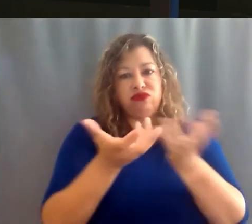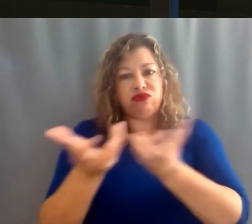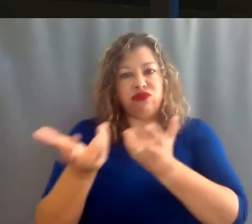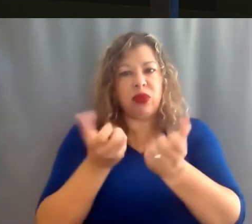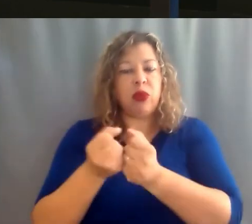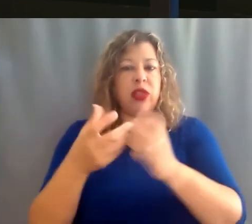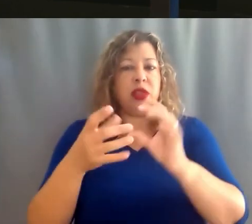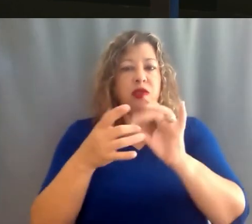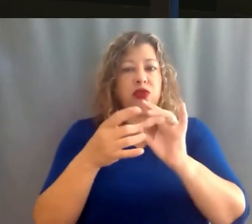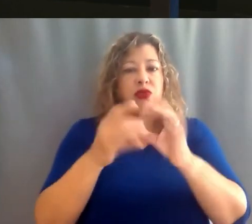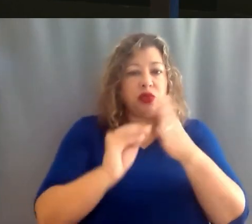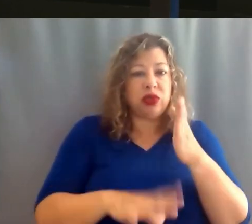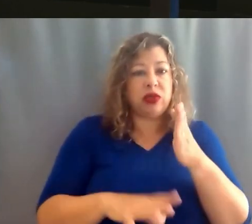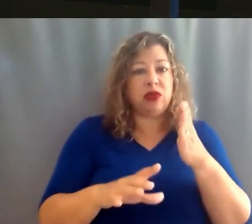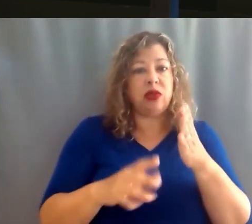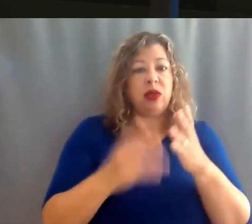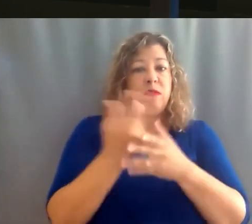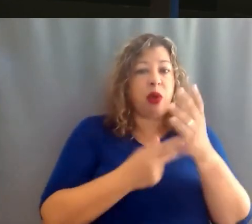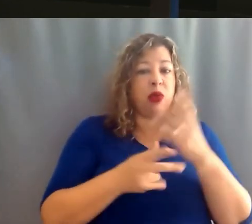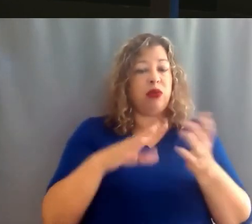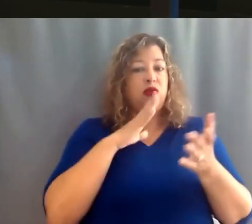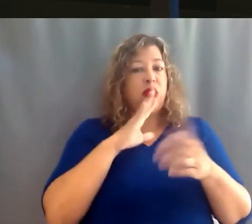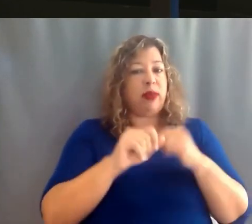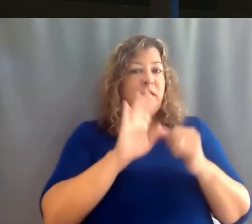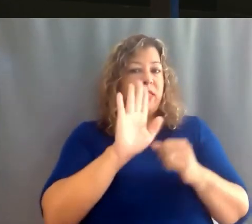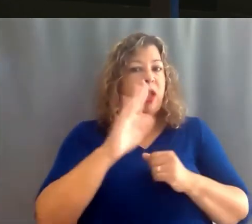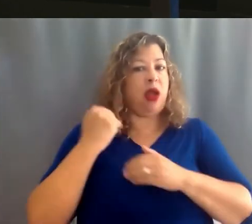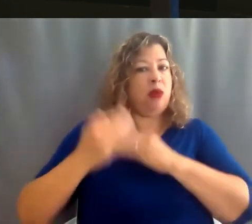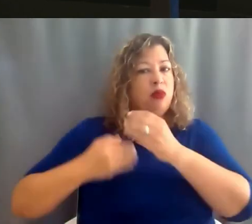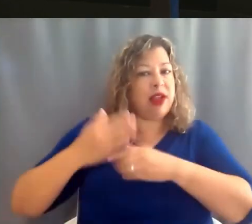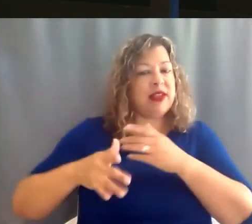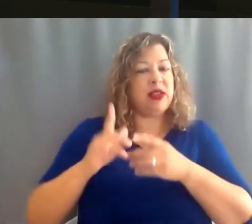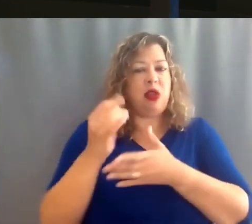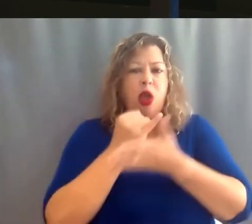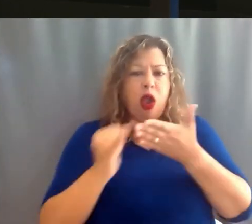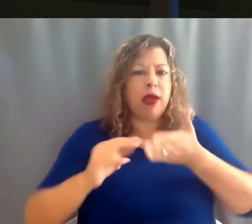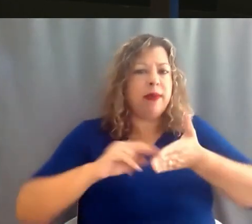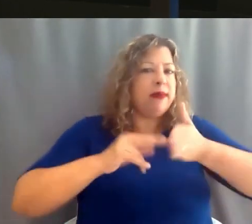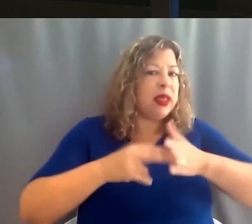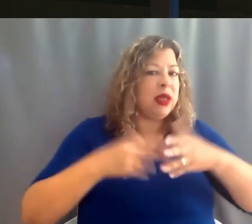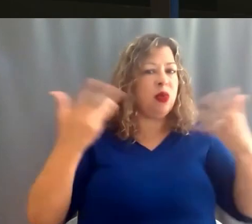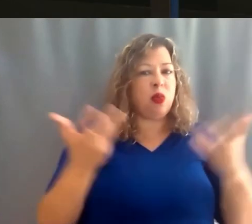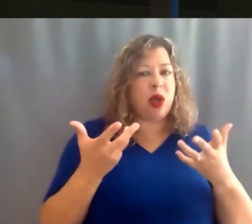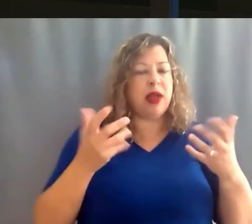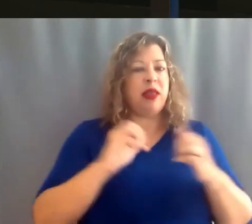and have the artists come in and talk about their process. What the art means. Their vulnerability behind that. And these are aspects that.